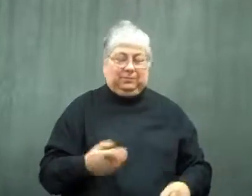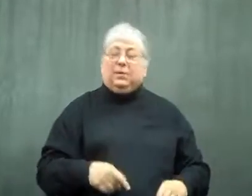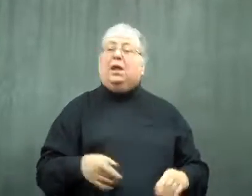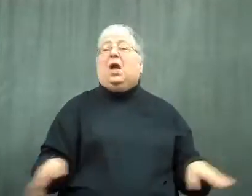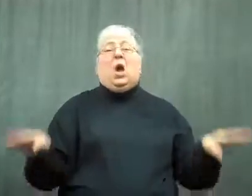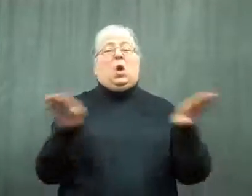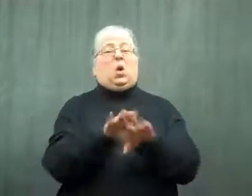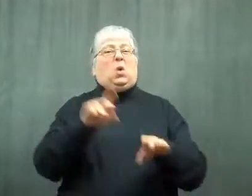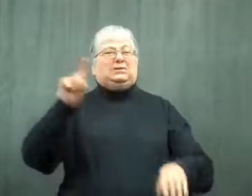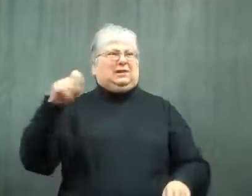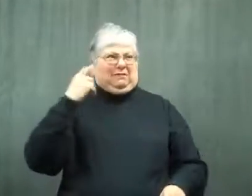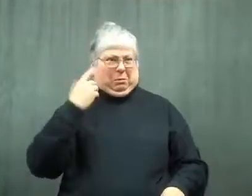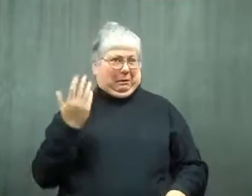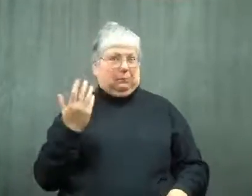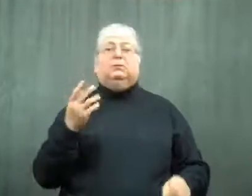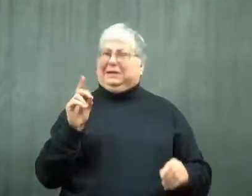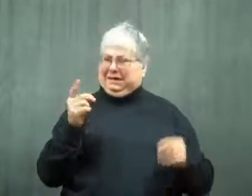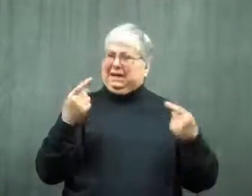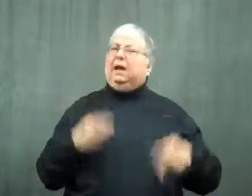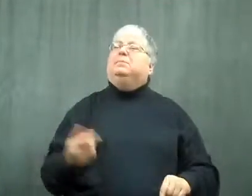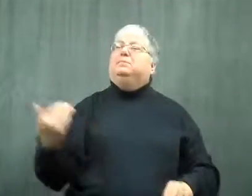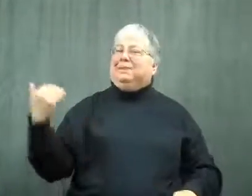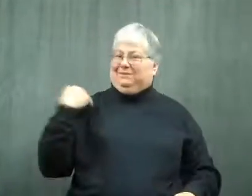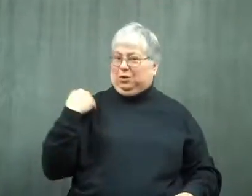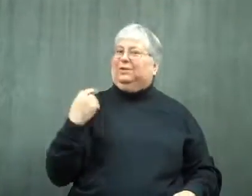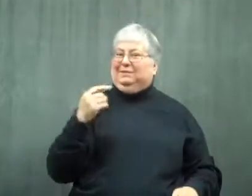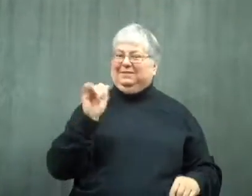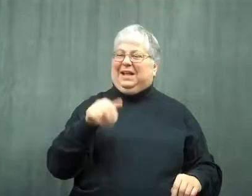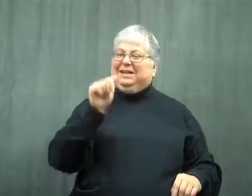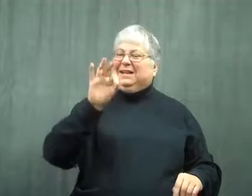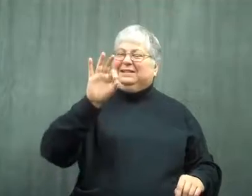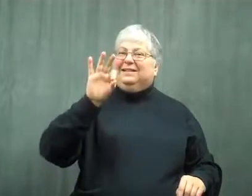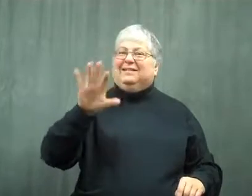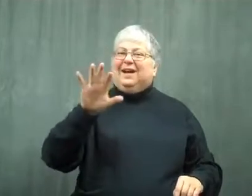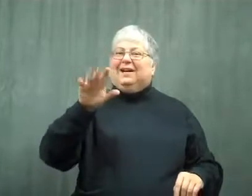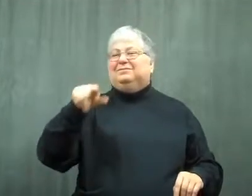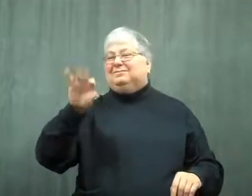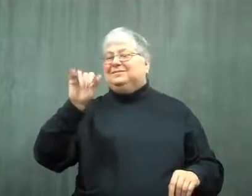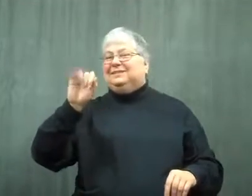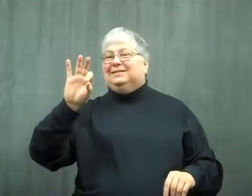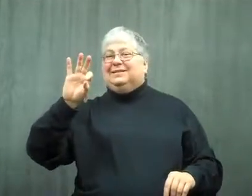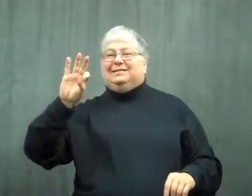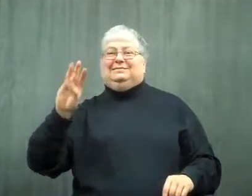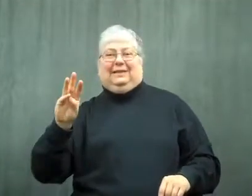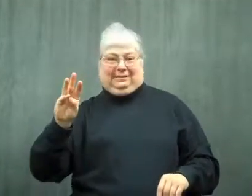The government has shut down before in 1995 - 1996.